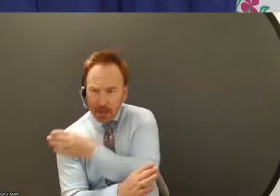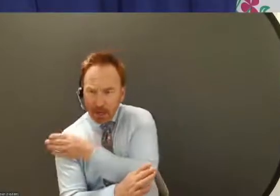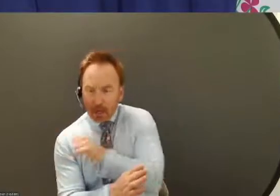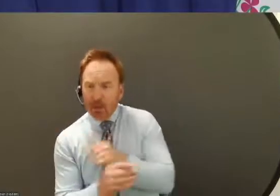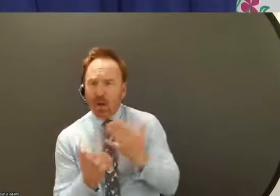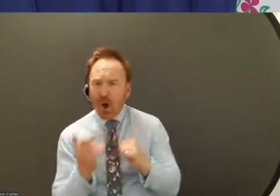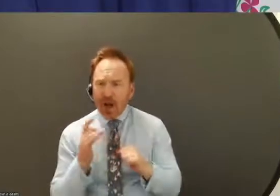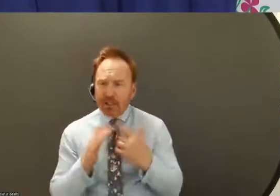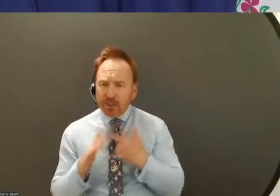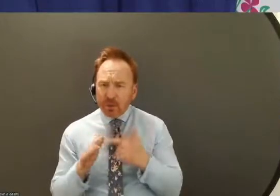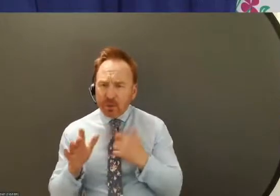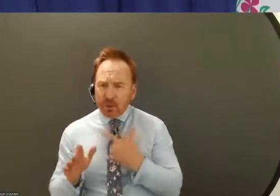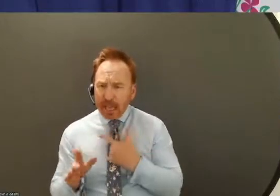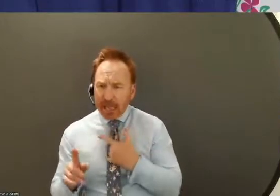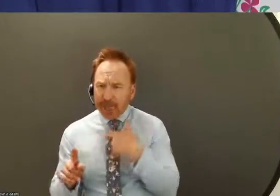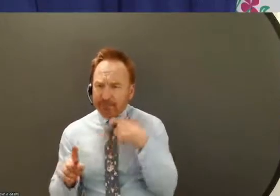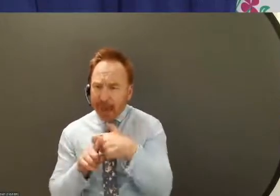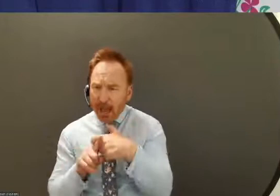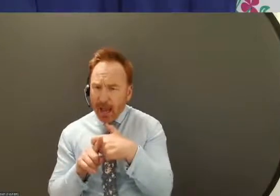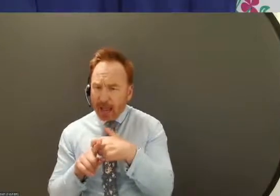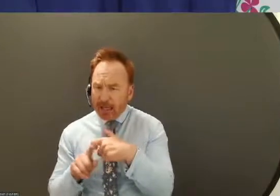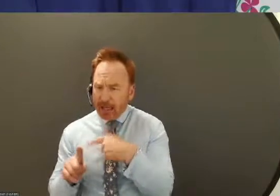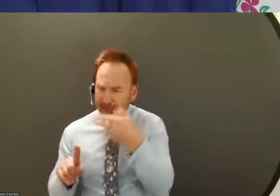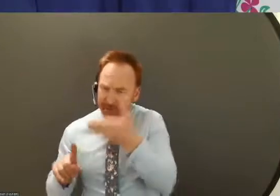but one of those have had mild